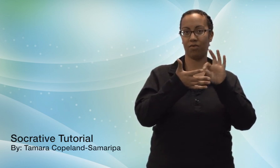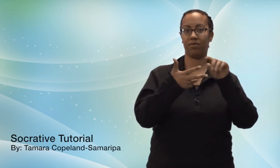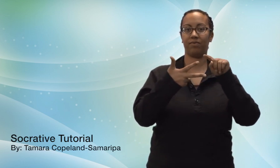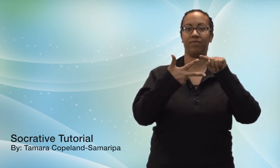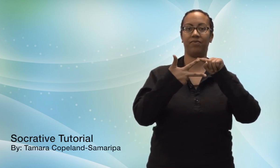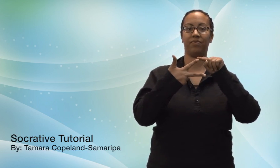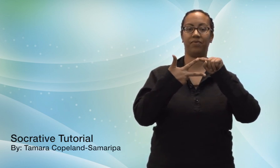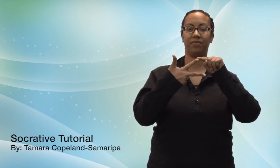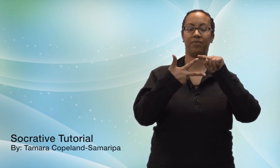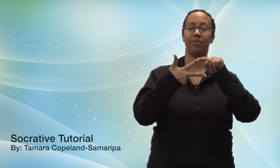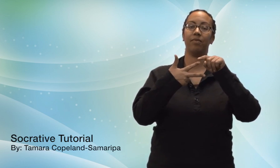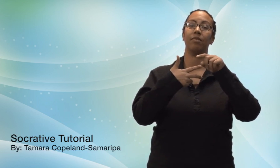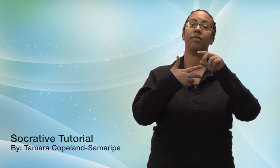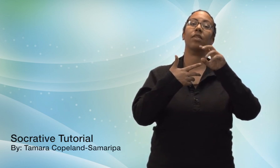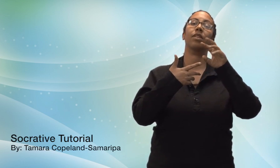The first is how to sign up for an account.